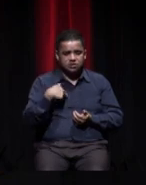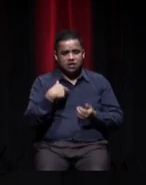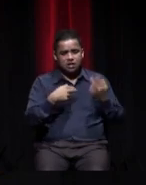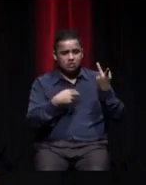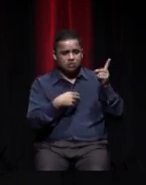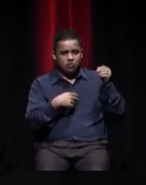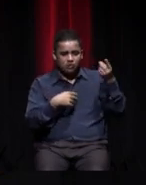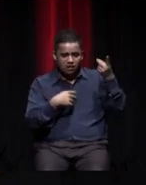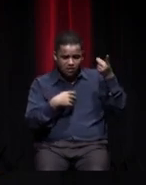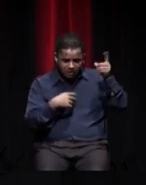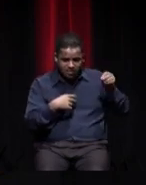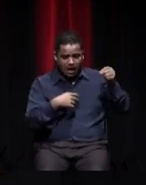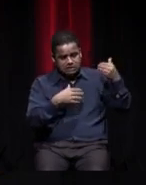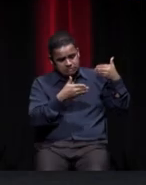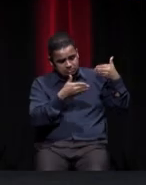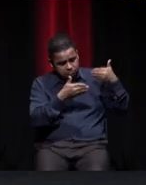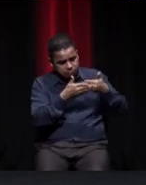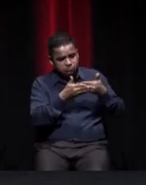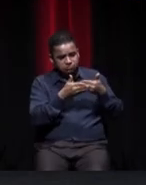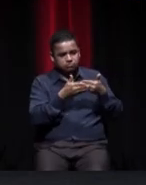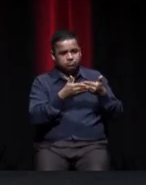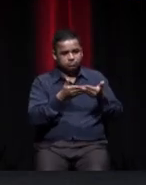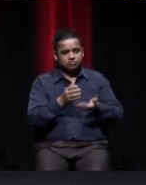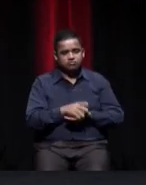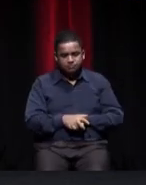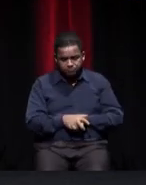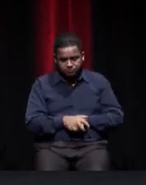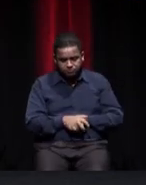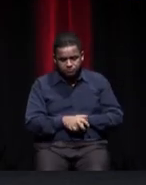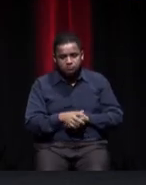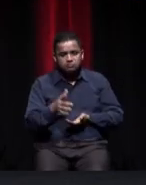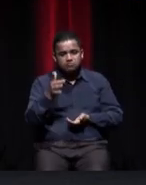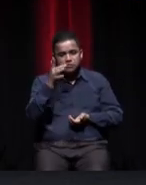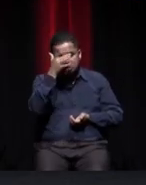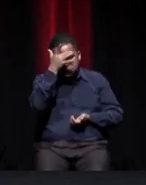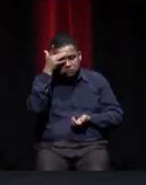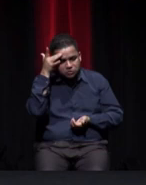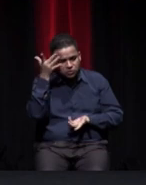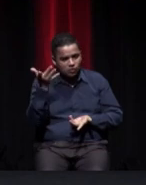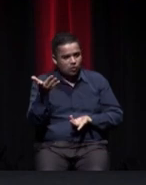This massive input of people via cell phone.